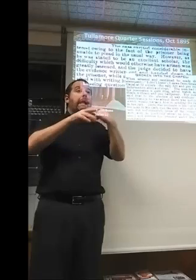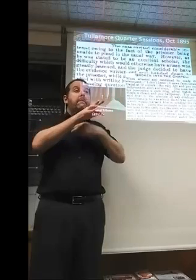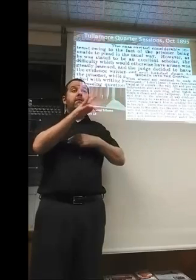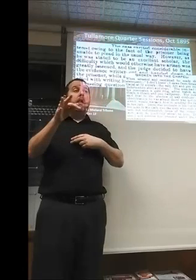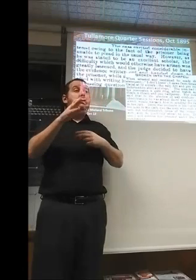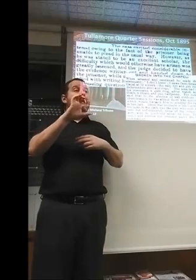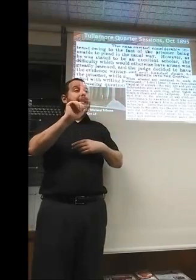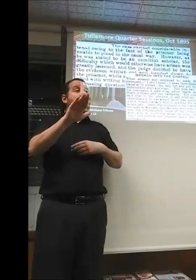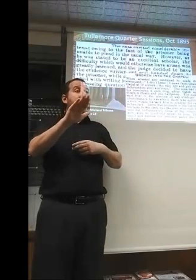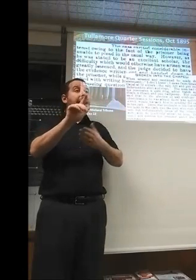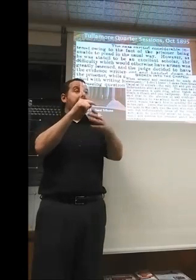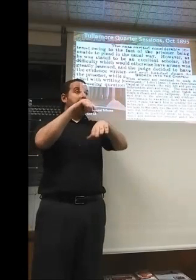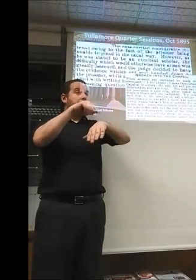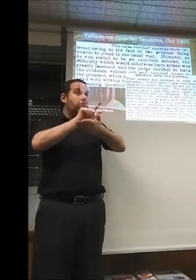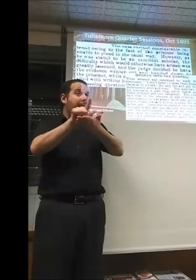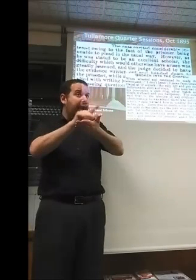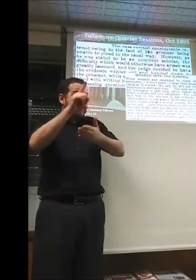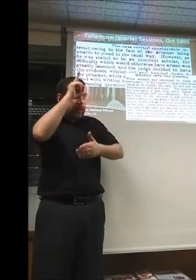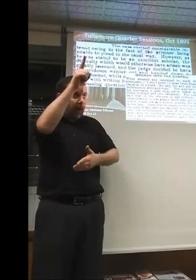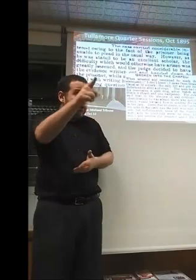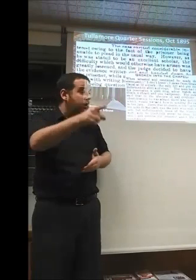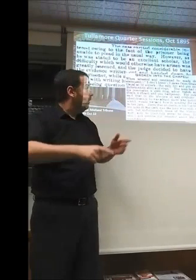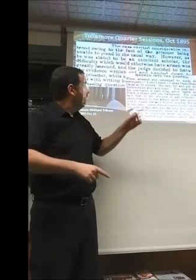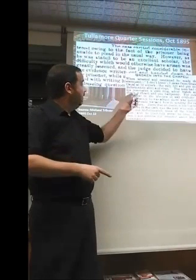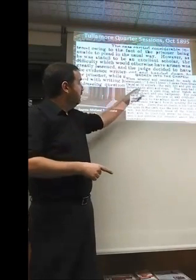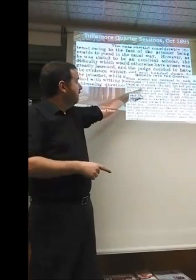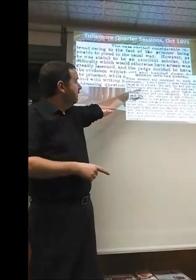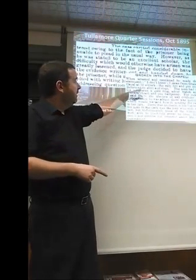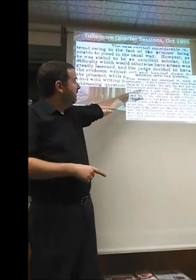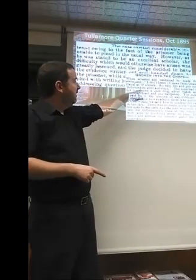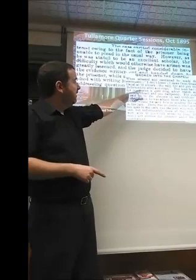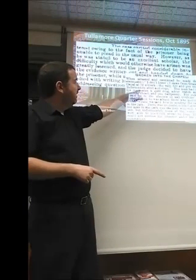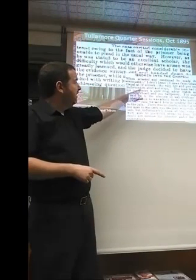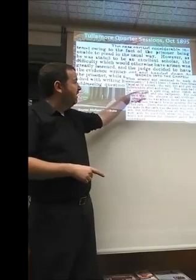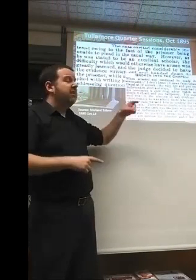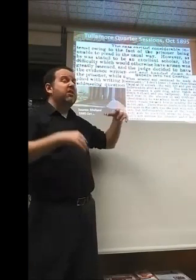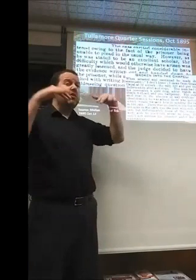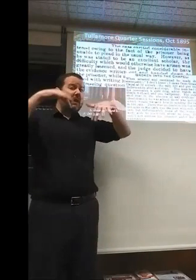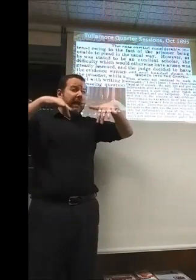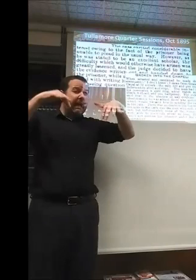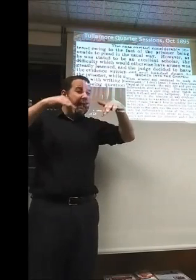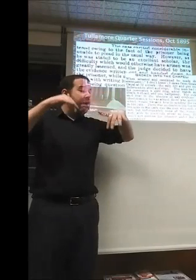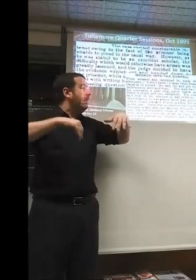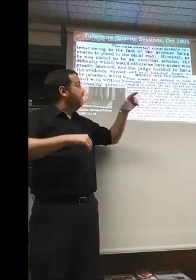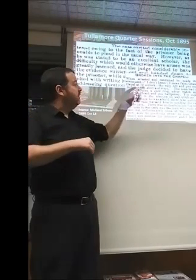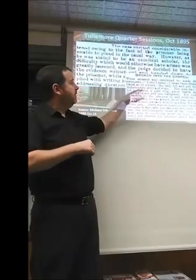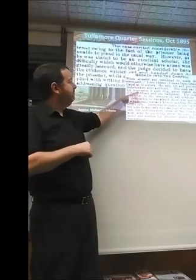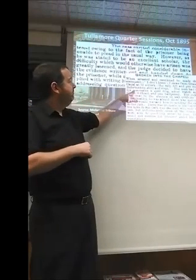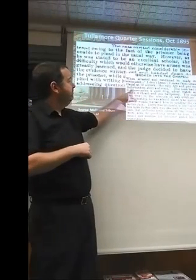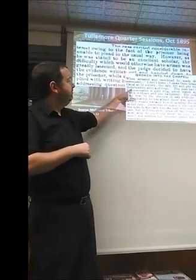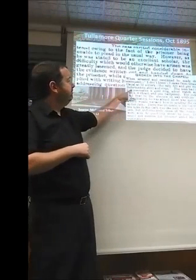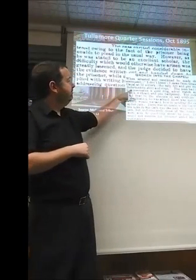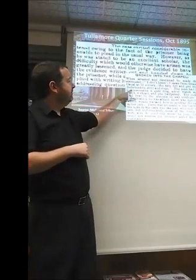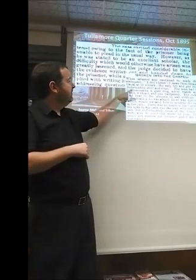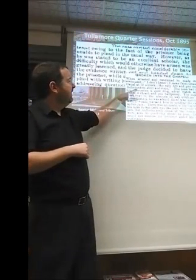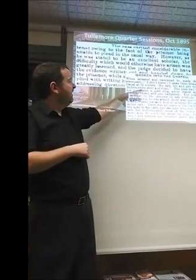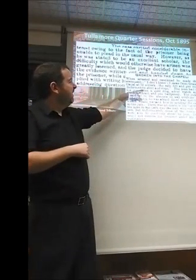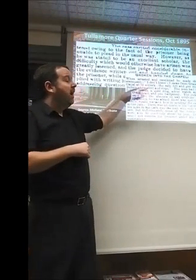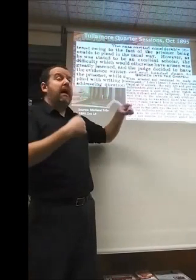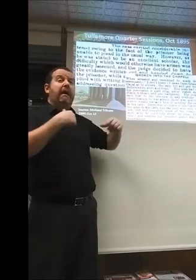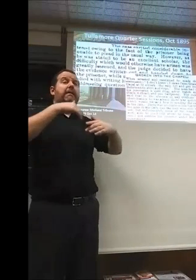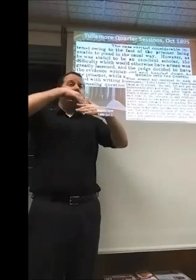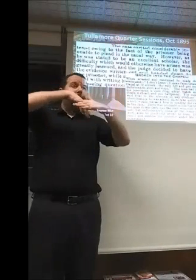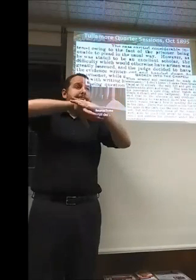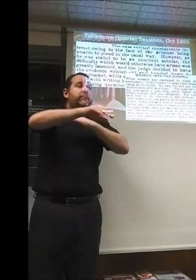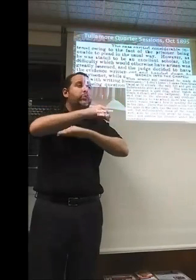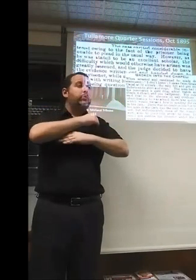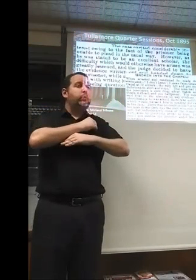and they found a lot of material and they found a butchers knife.